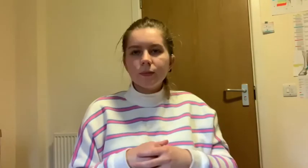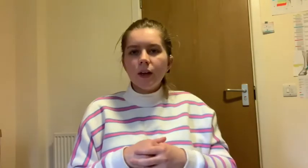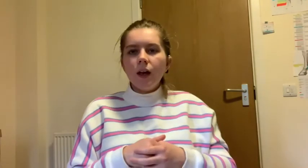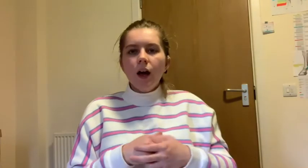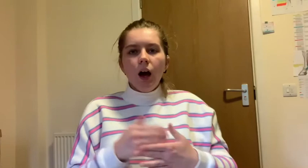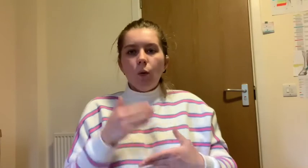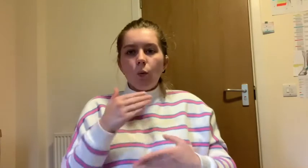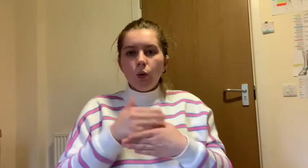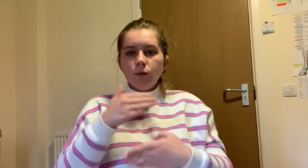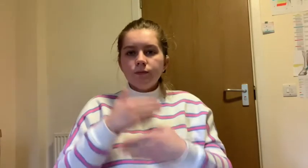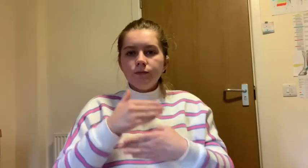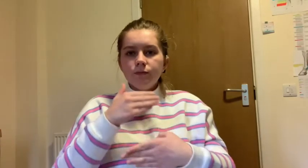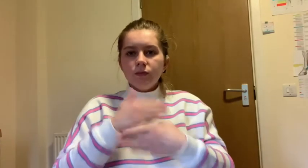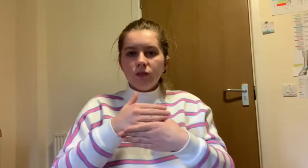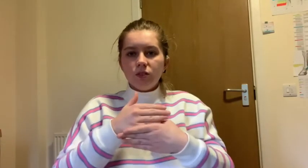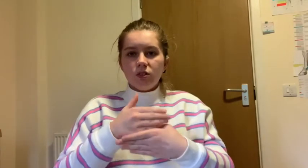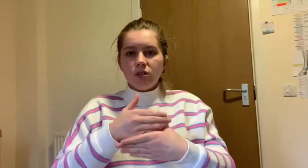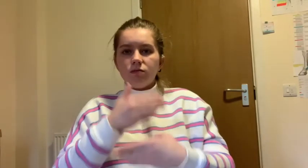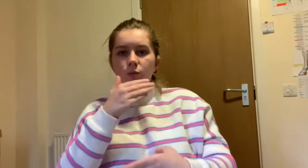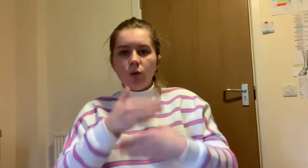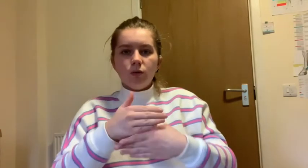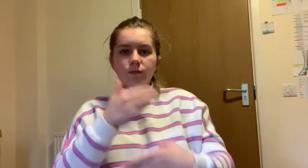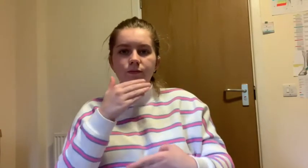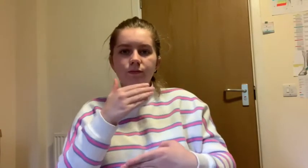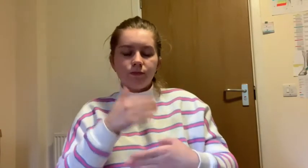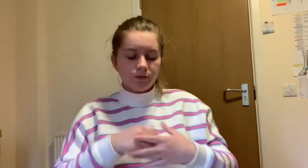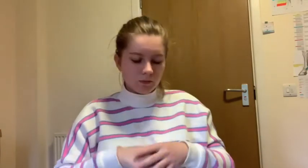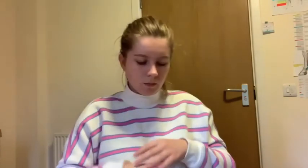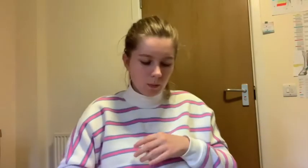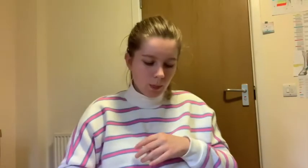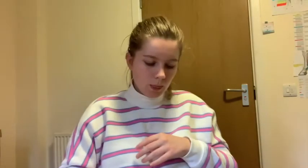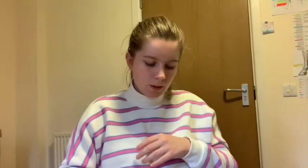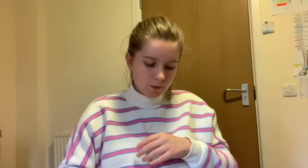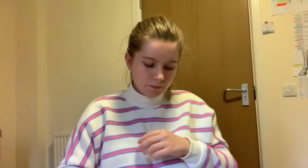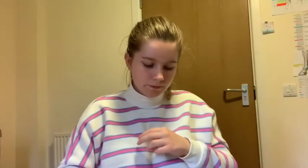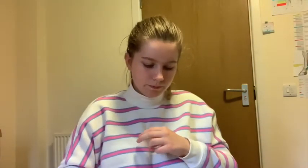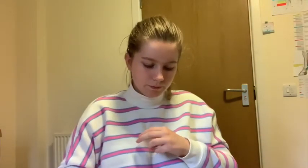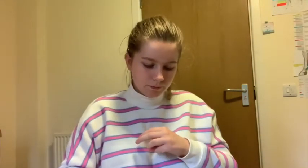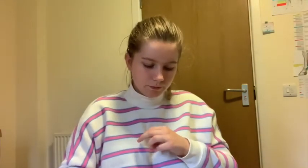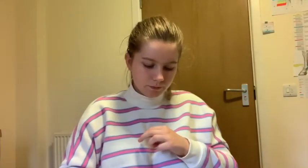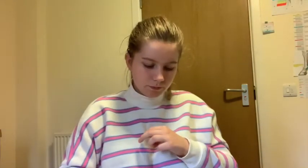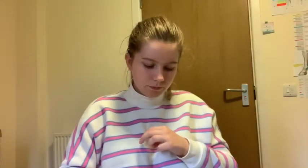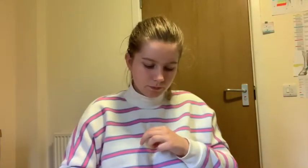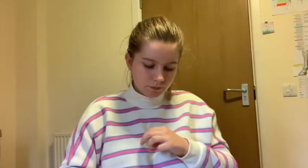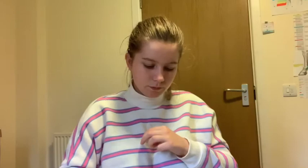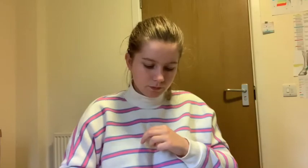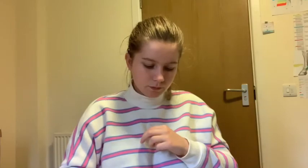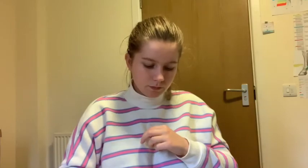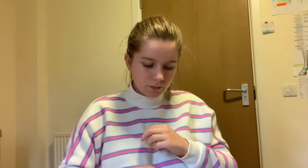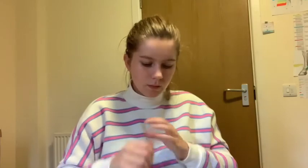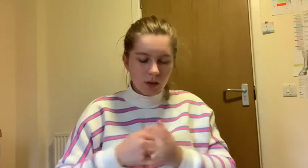"Wall", it's just wall. *Dynamite plays*